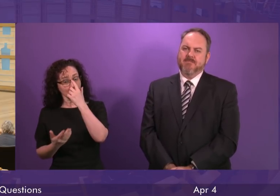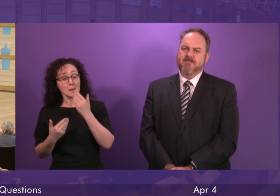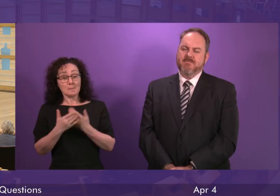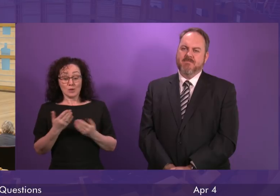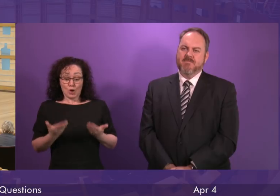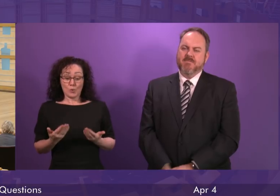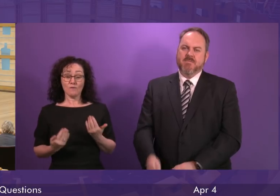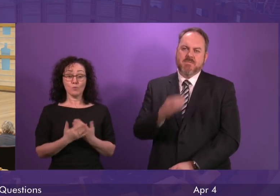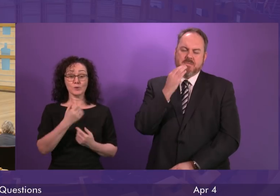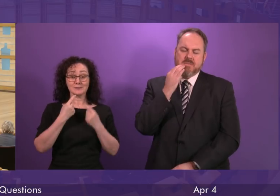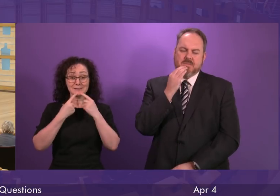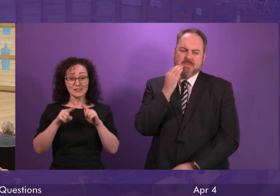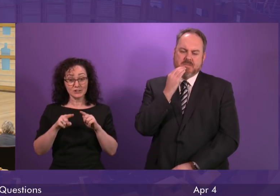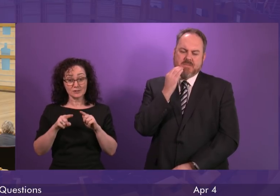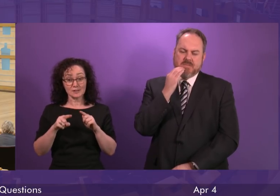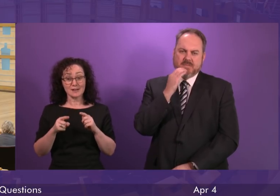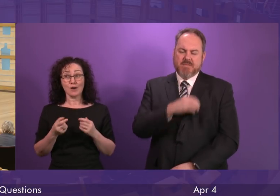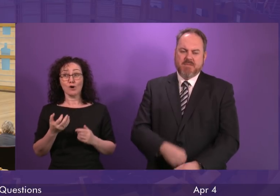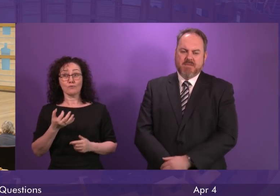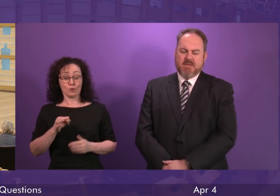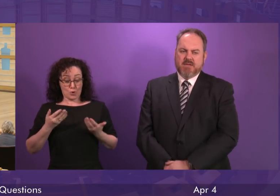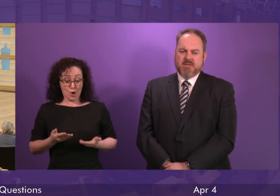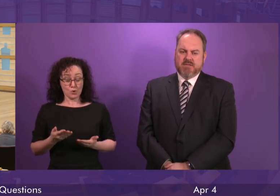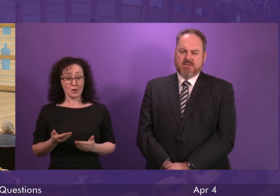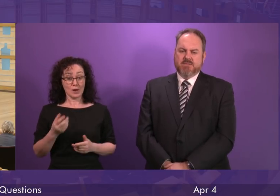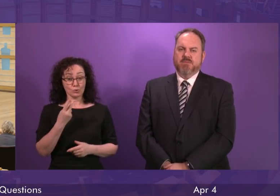number of teachers than we have had at any time since 2010, and a higher number of primary